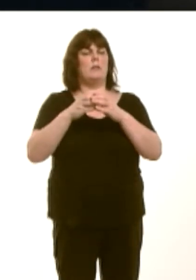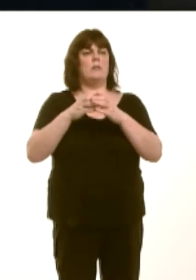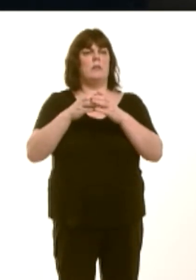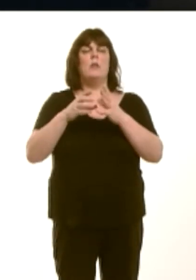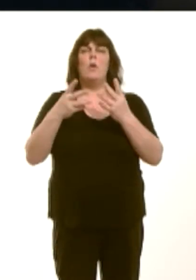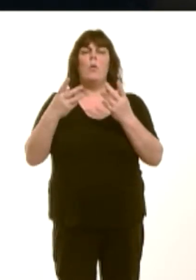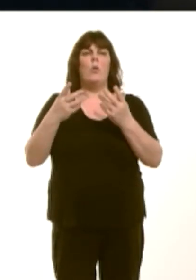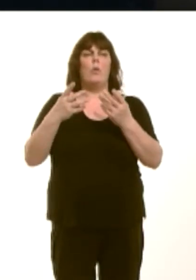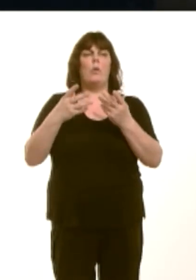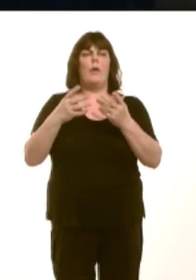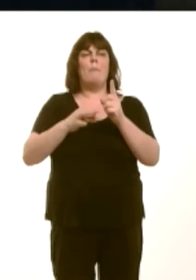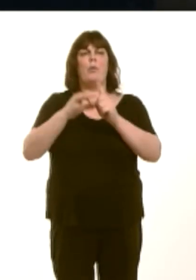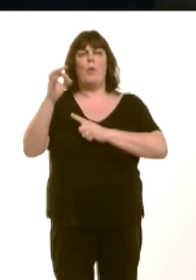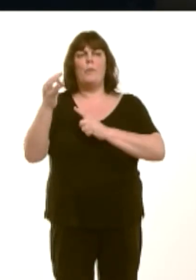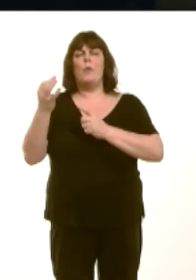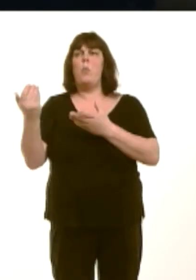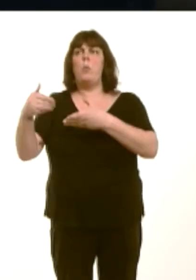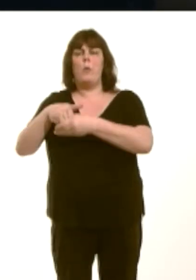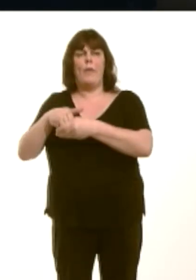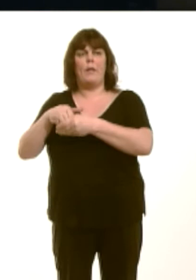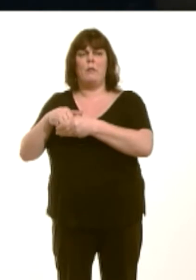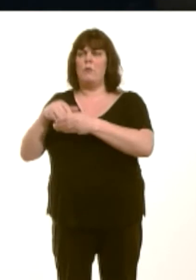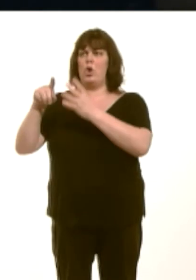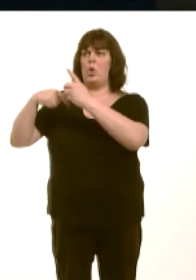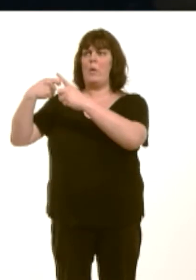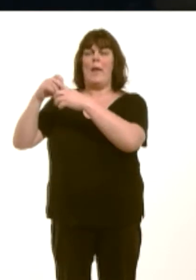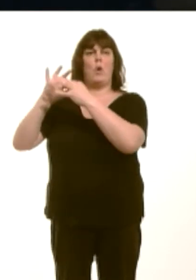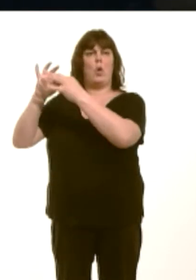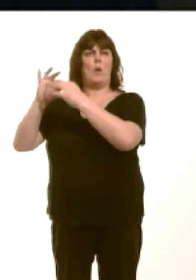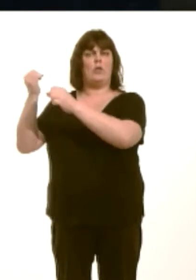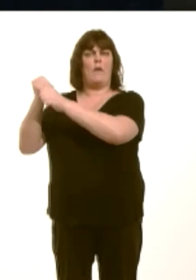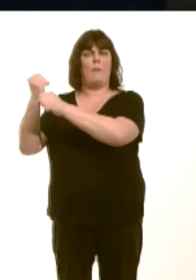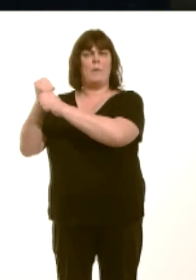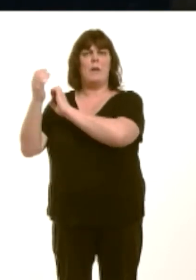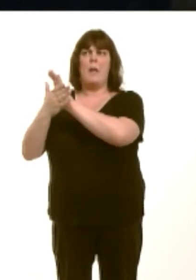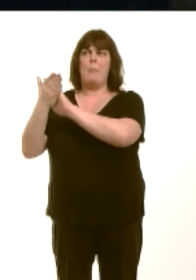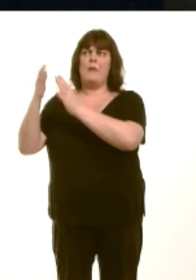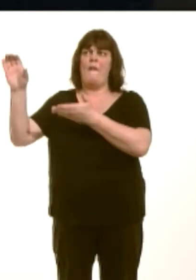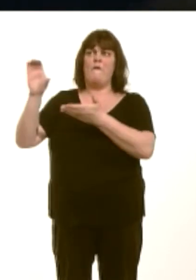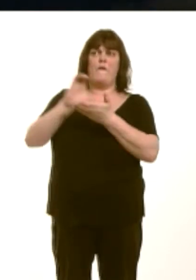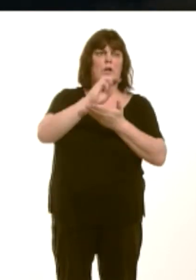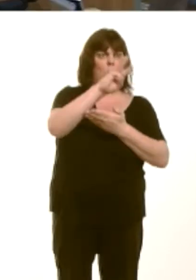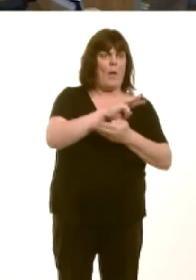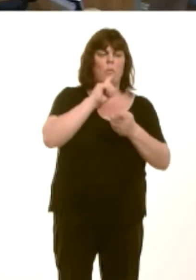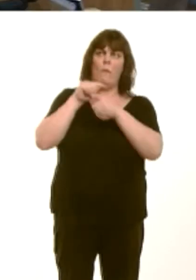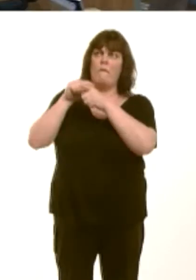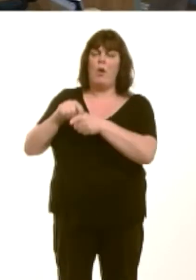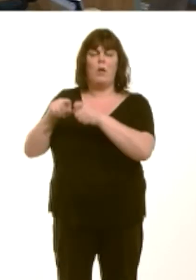Government, funding within Wales is now more likely to keep pace with funding in England, certainly compared with previous years of Labour administrations.